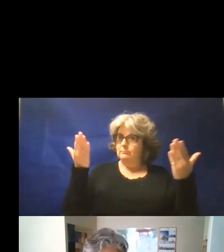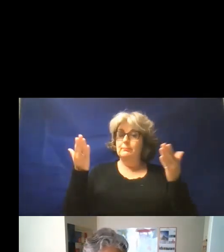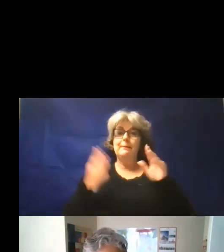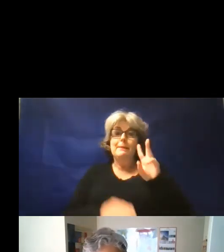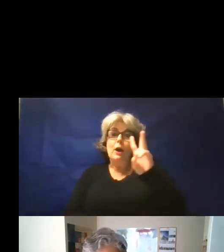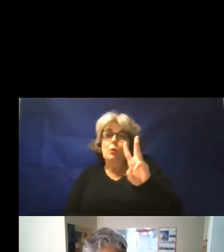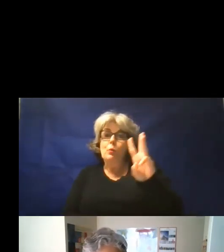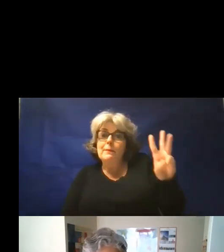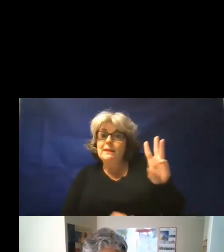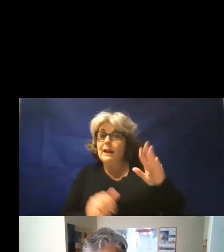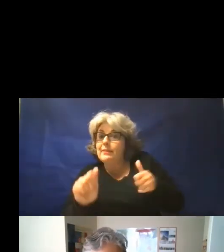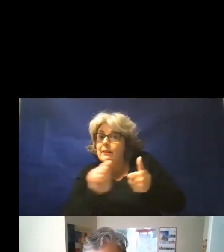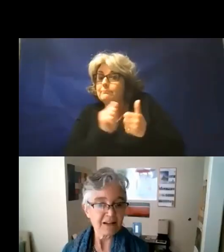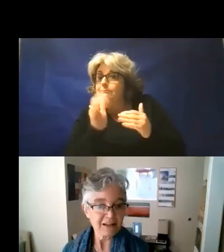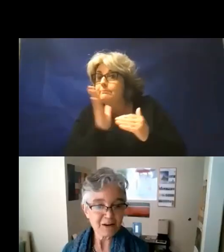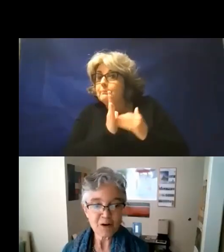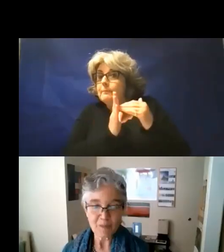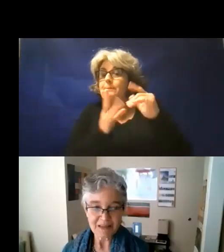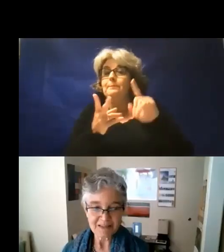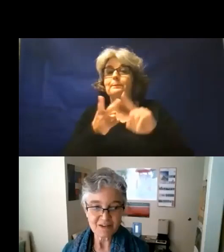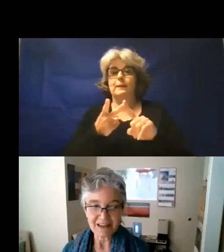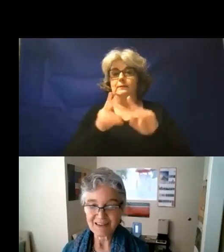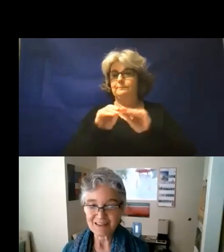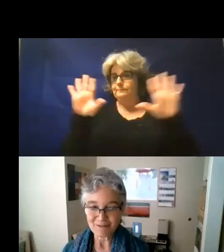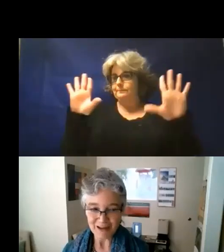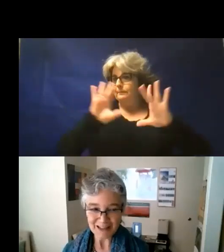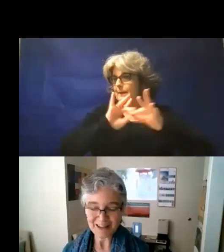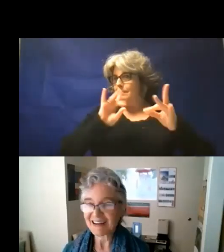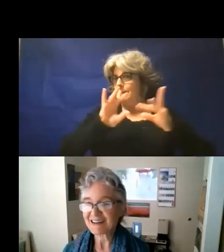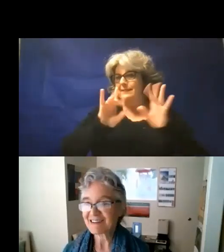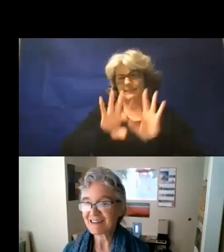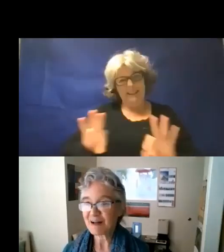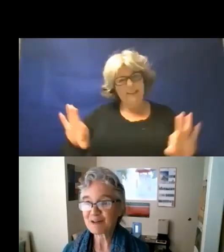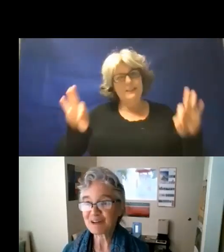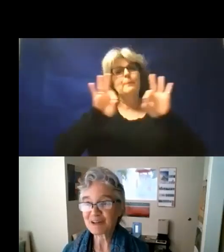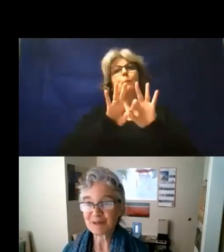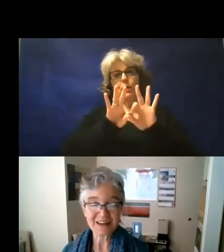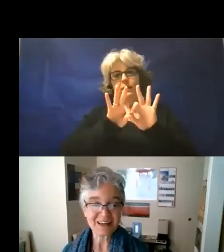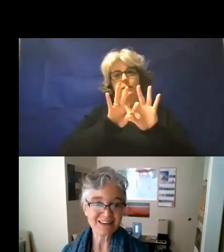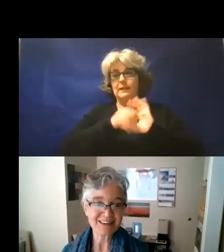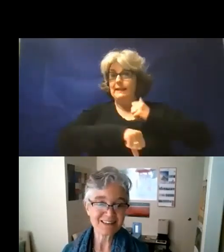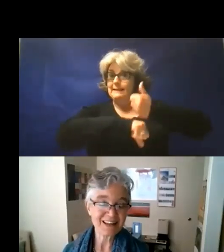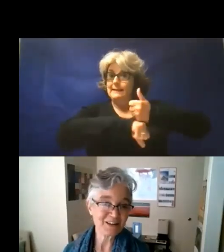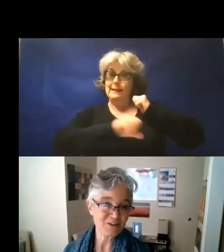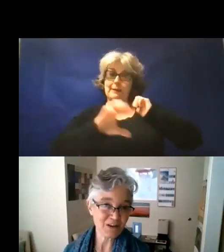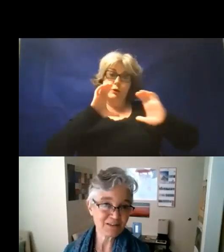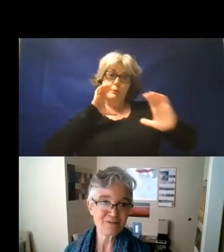updated frequently clear messaging is vital and establishing communication that's not just for